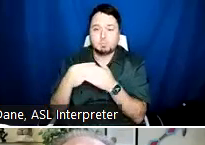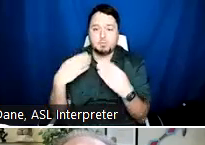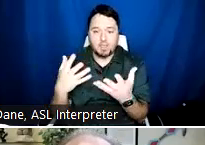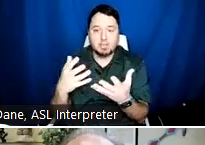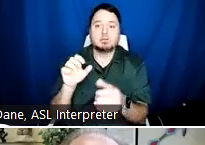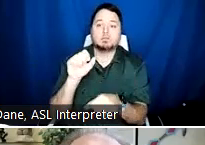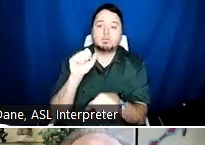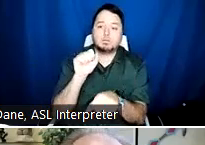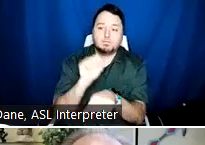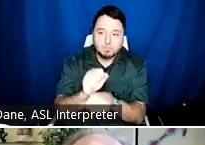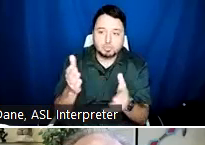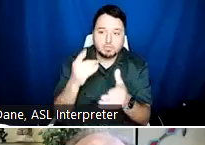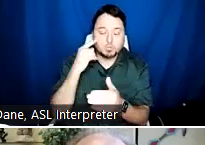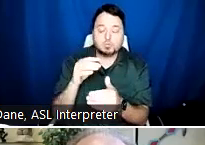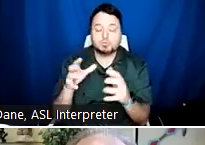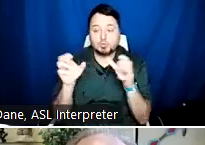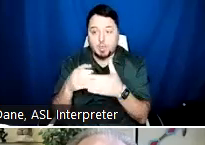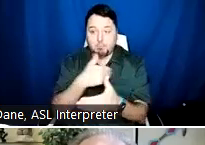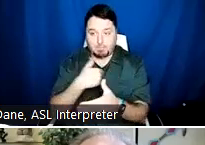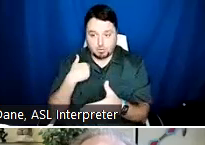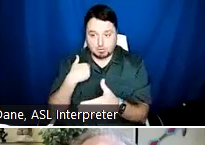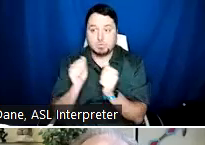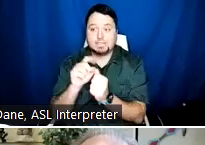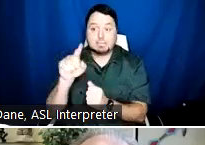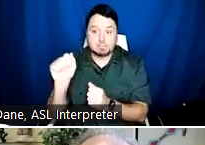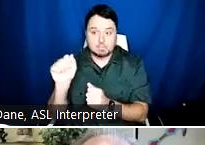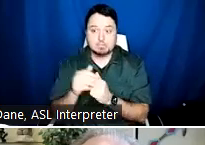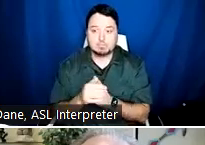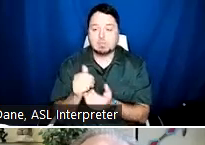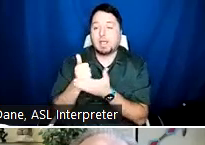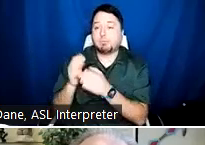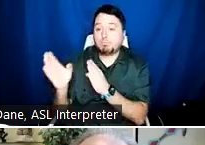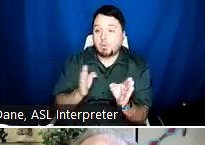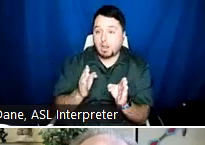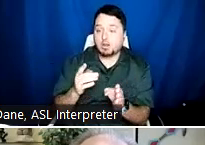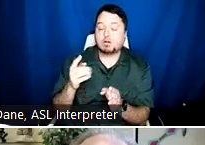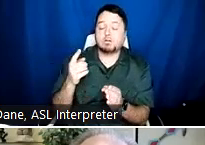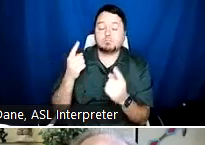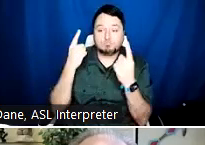services for tribal members with disabilities to prepare for and achieve gainful competitive